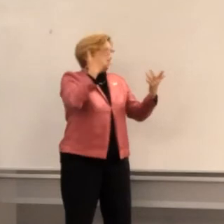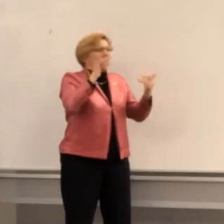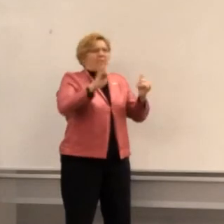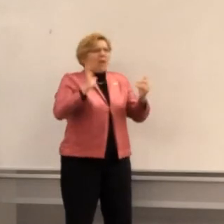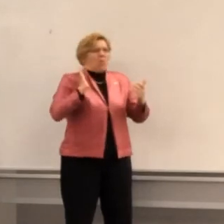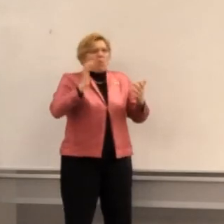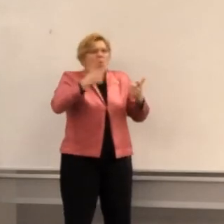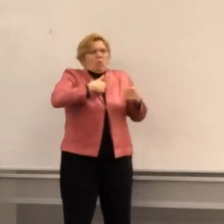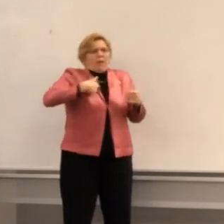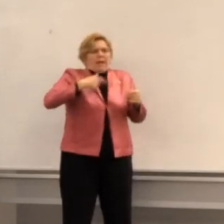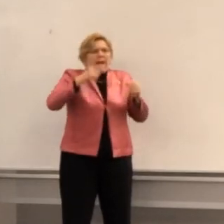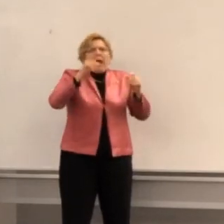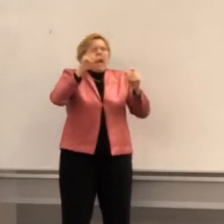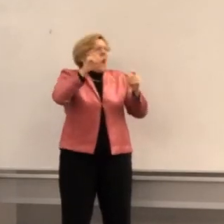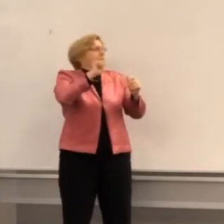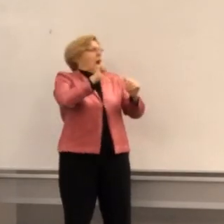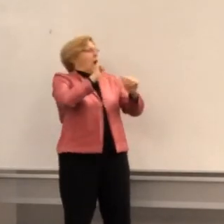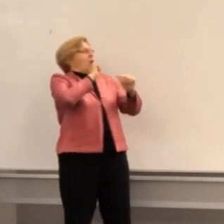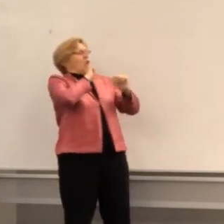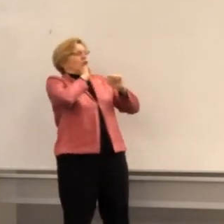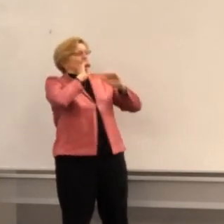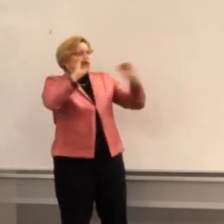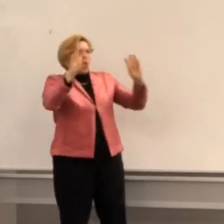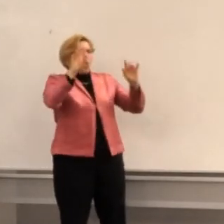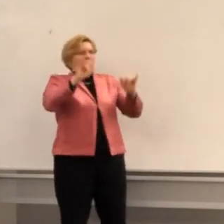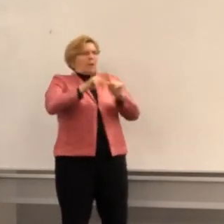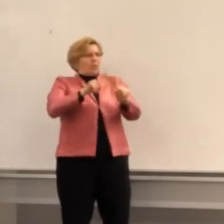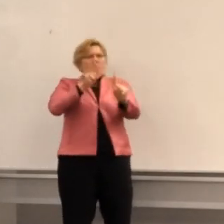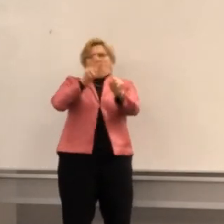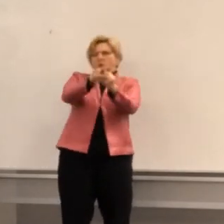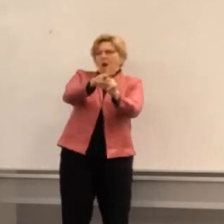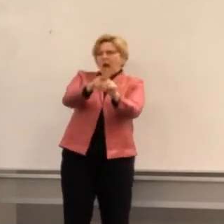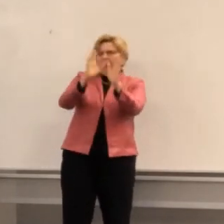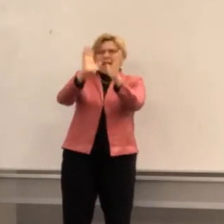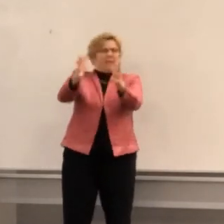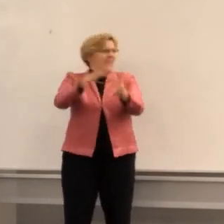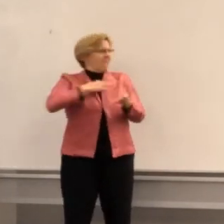And I realized at that time that there is no way